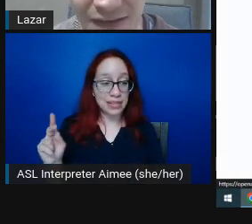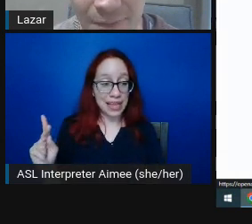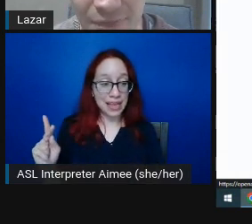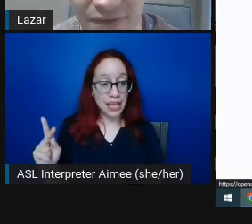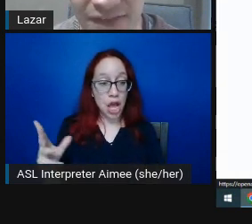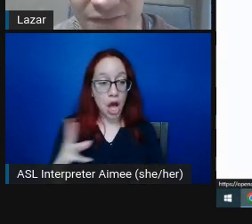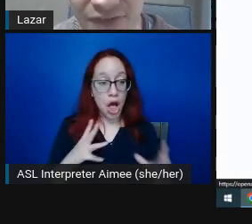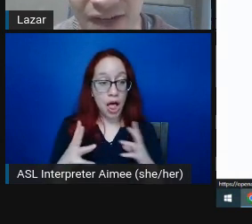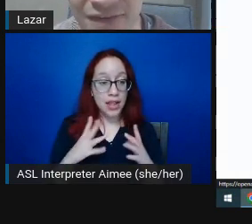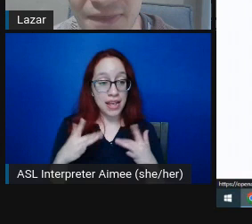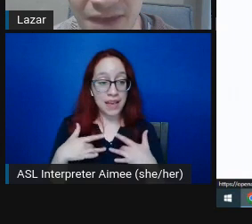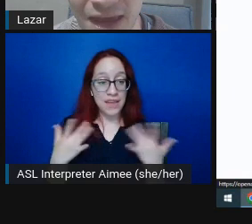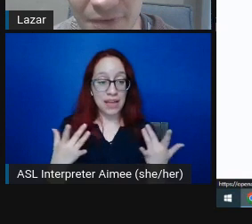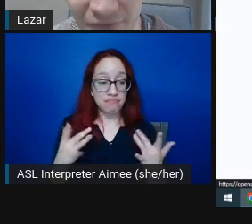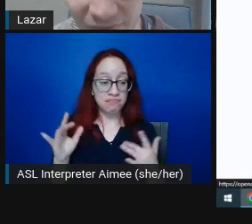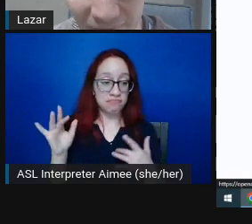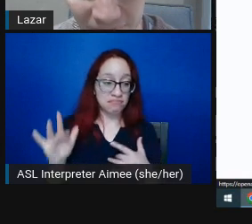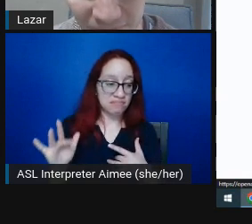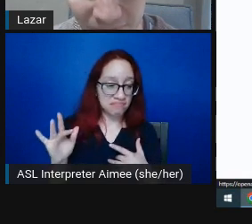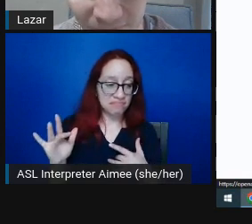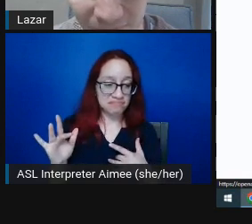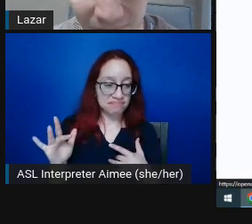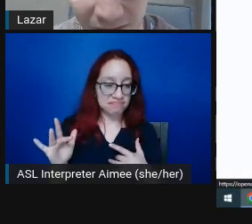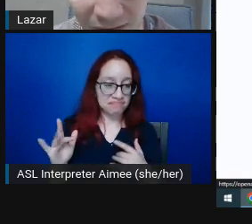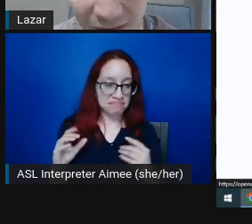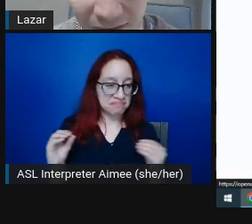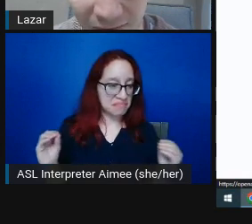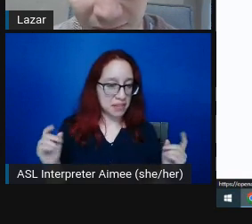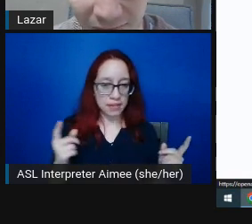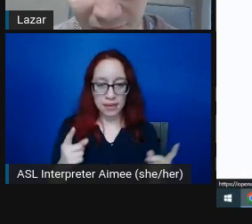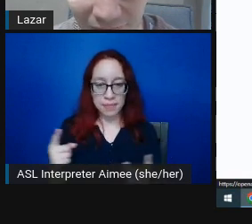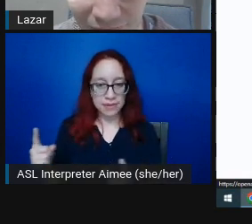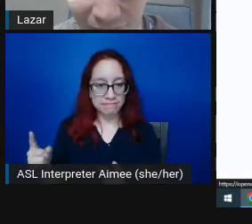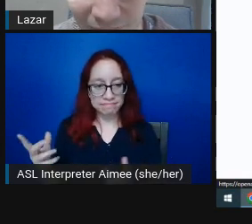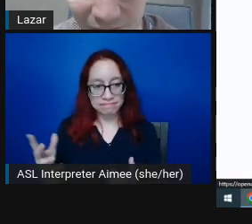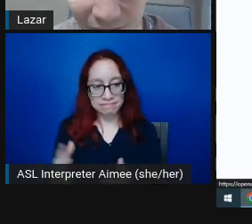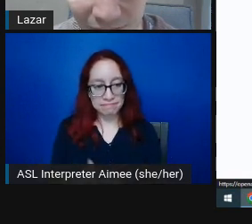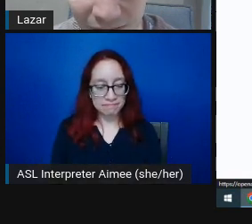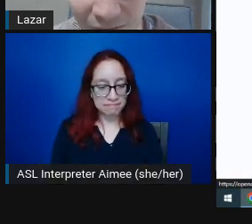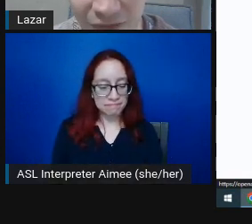I press enter, and nothing happens.